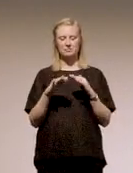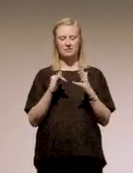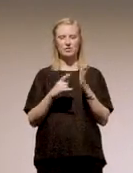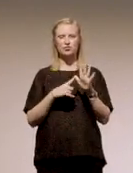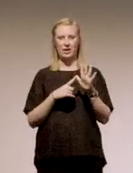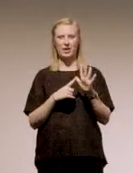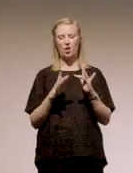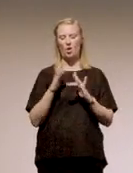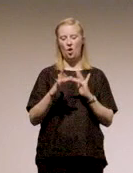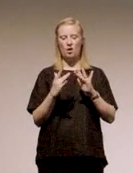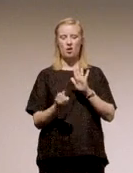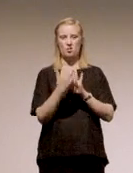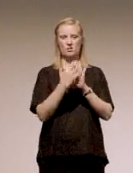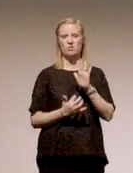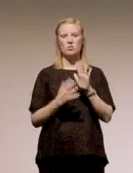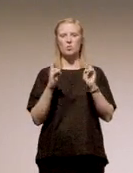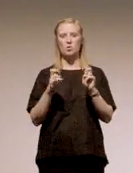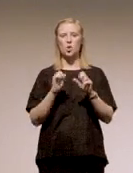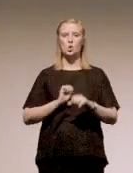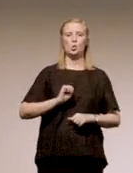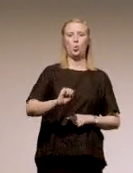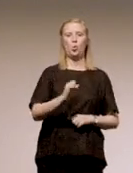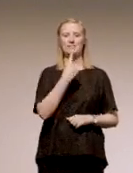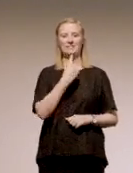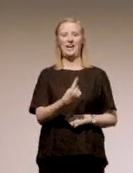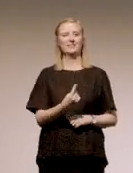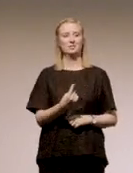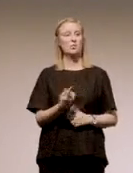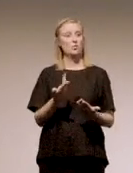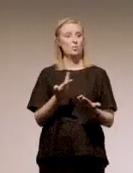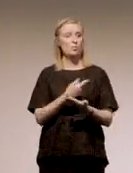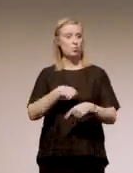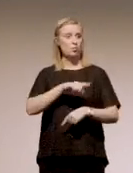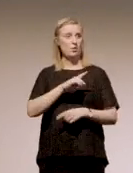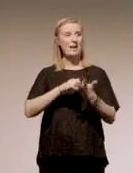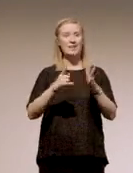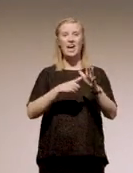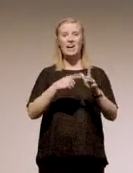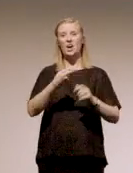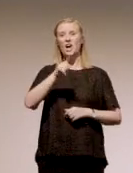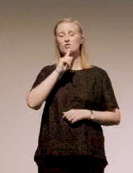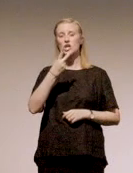It's effectively a citizen engagement platform. We have a 120,000 citizens or about 10% of the voting public who